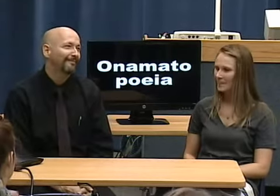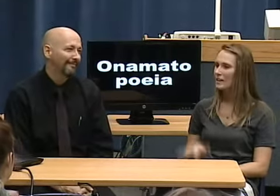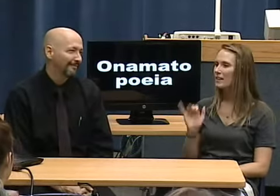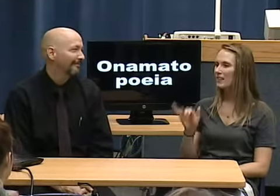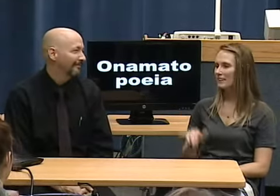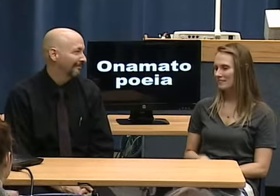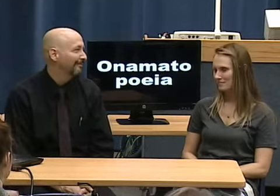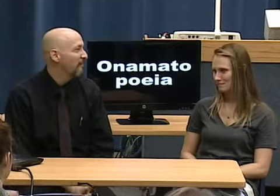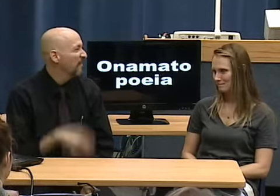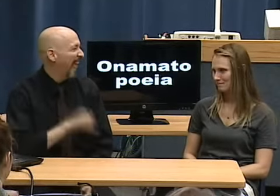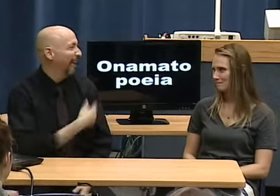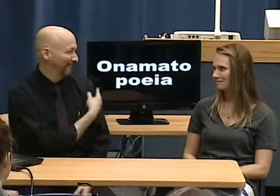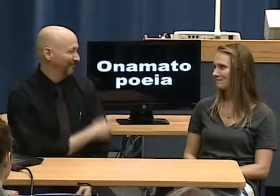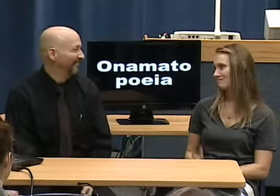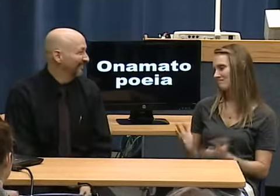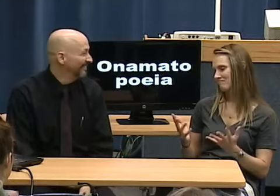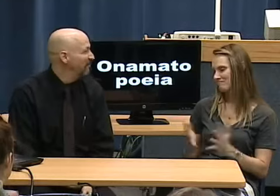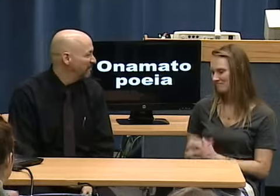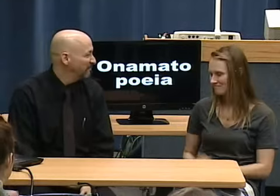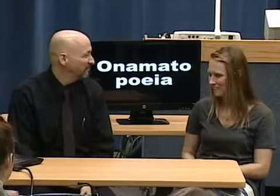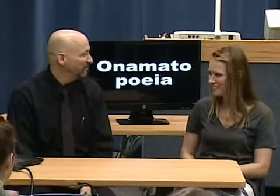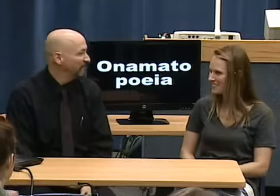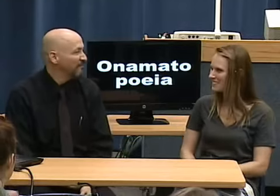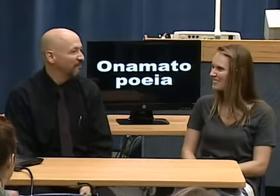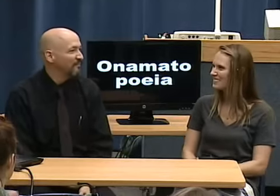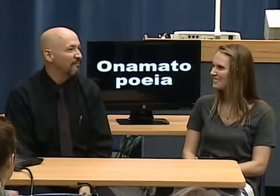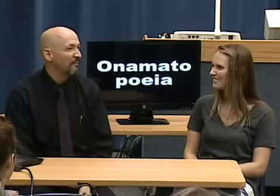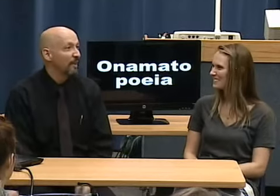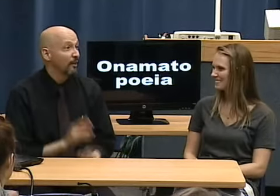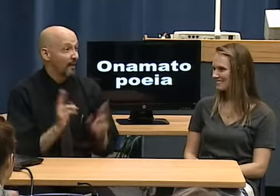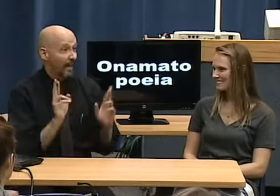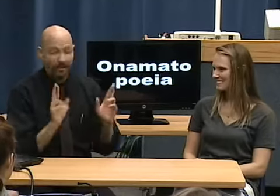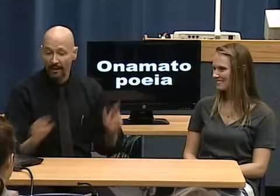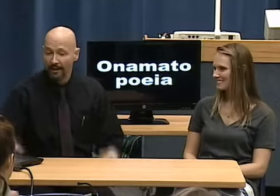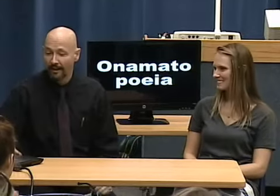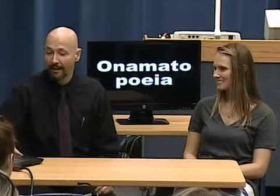That. Ready?